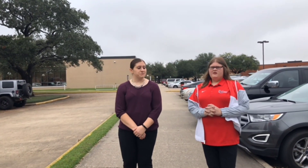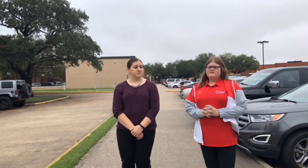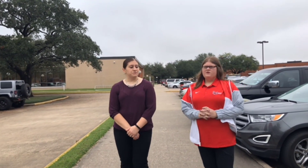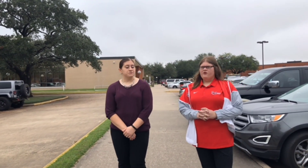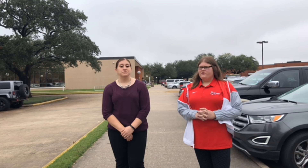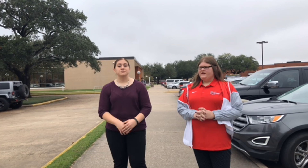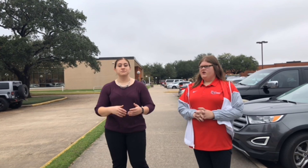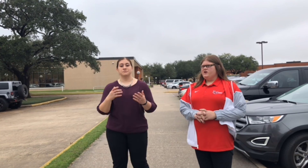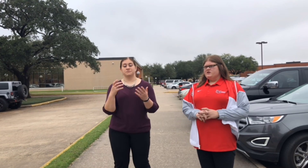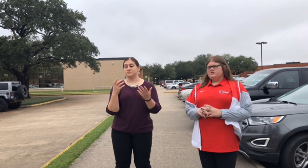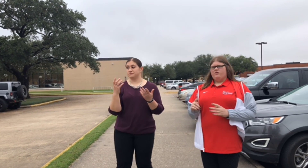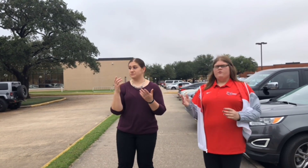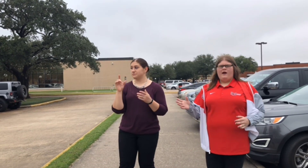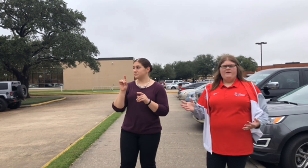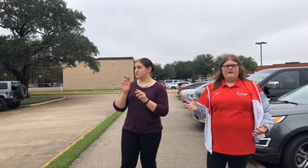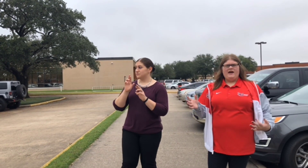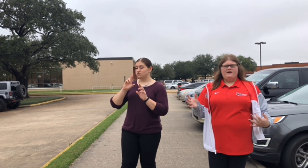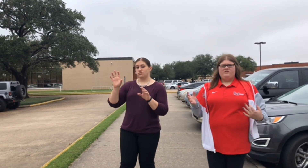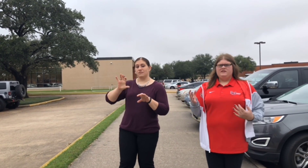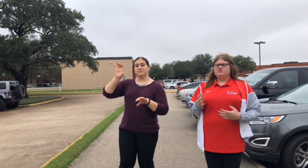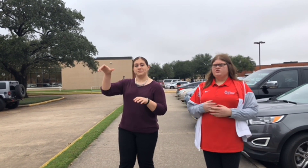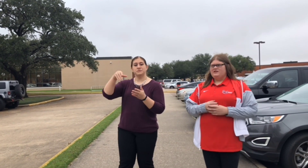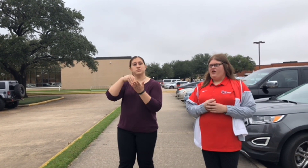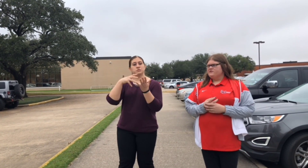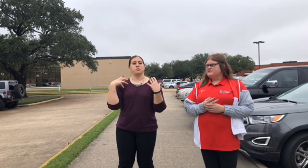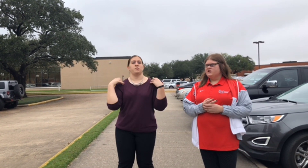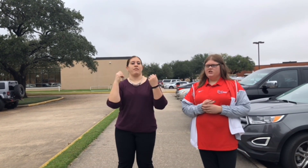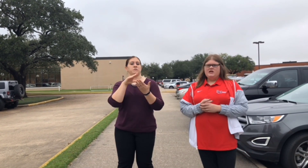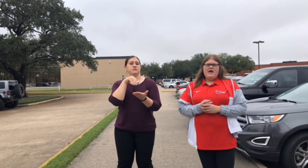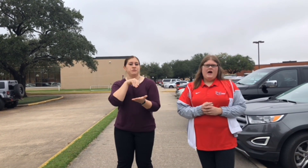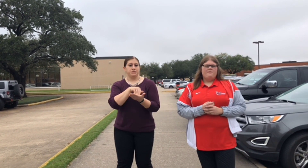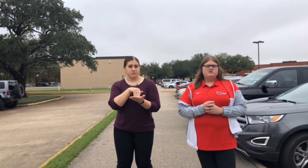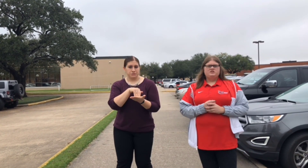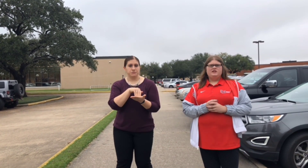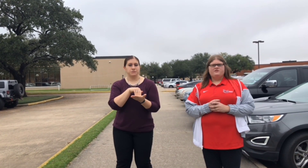Over, to our right, we have the Student Health Center. Our Student Health